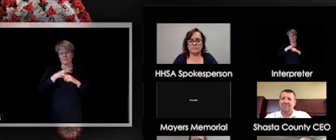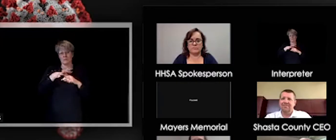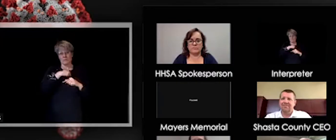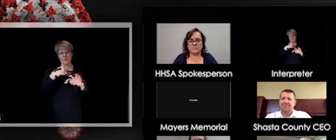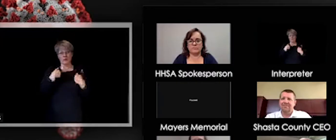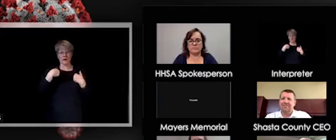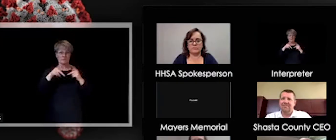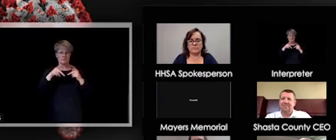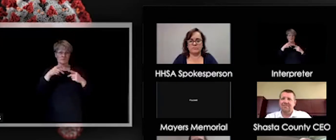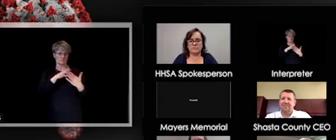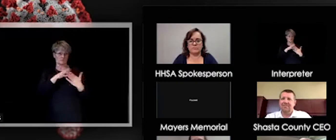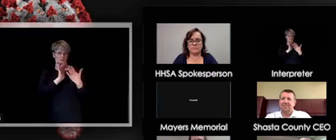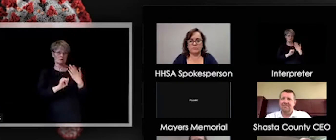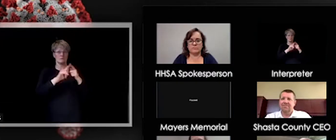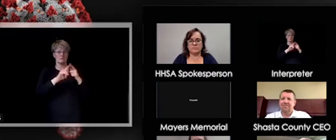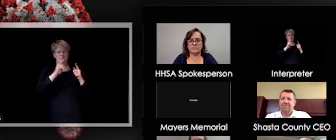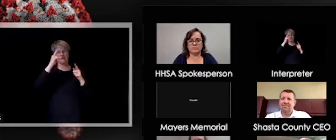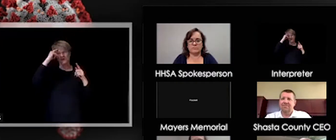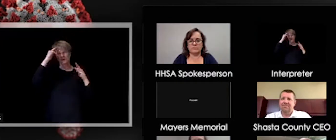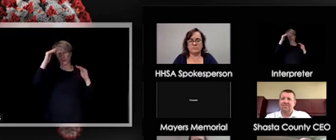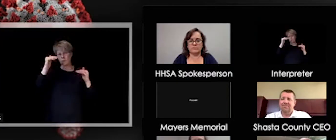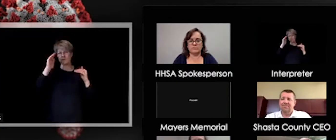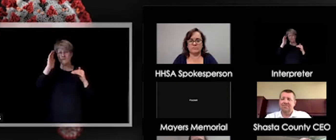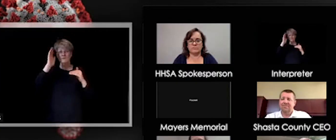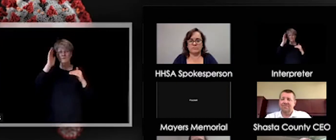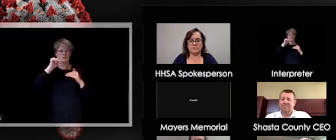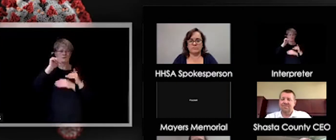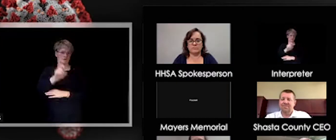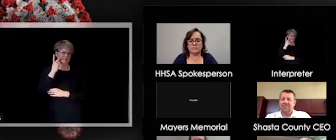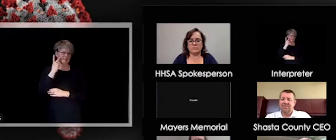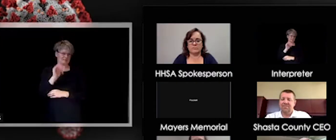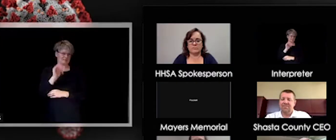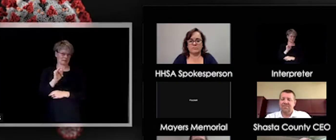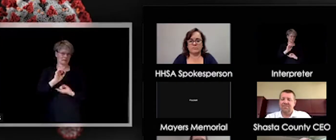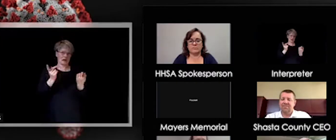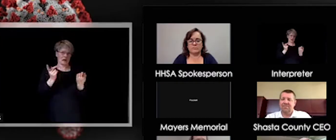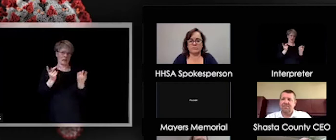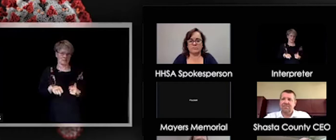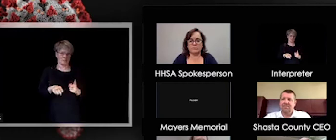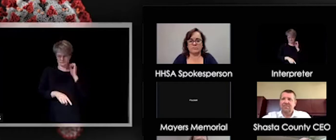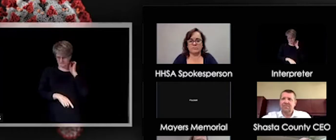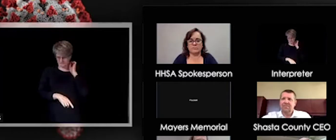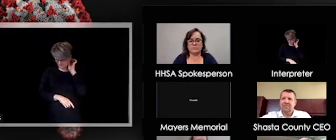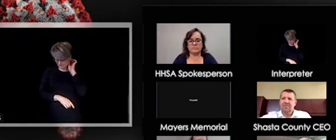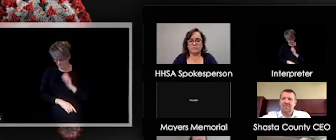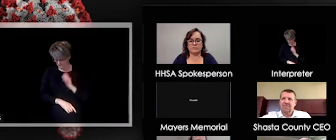Thank you for that, and I do have some follow up questions. For maybe any of our health